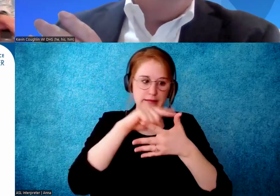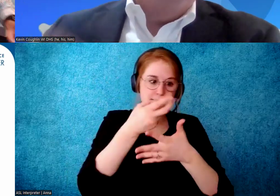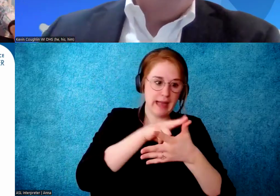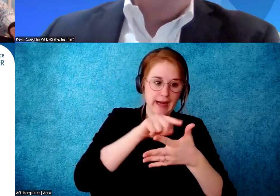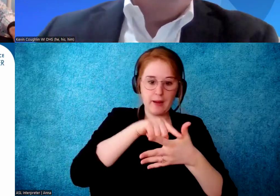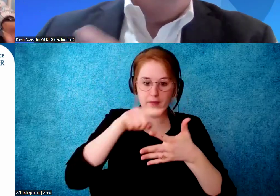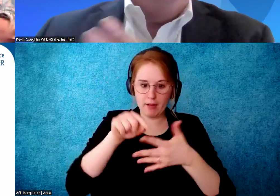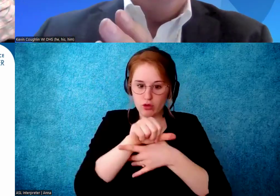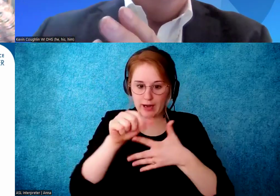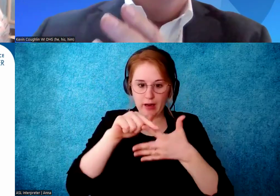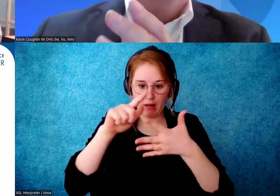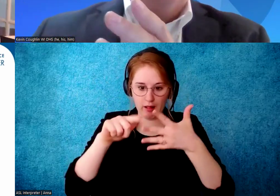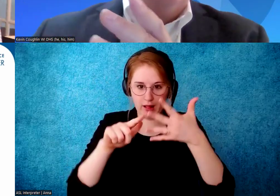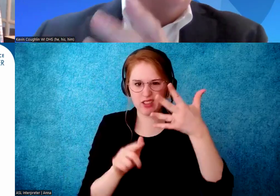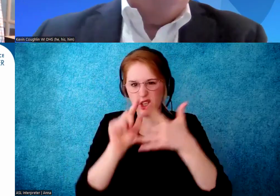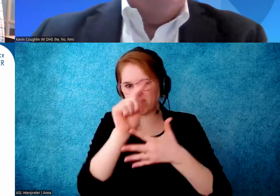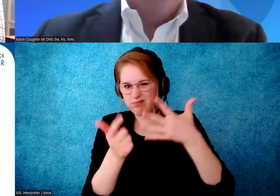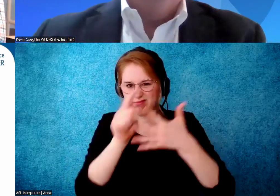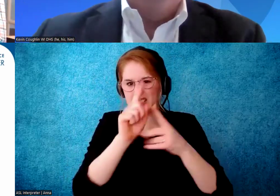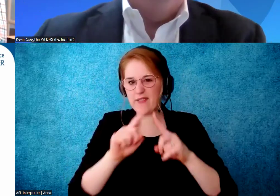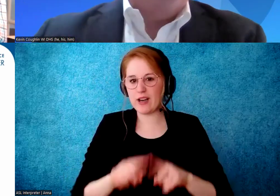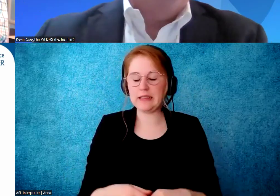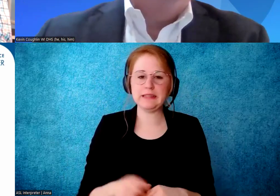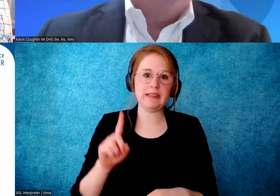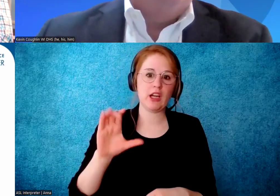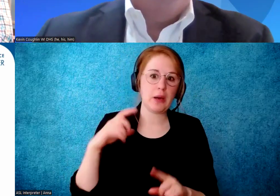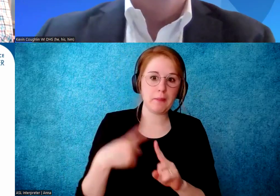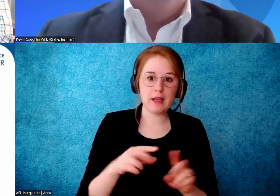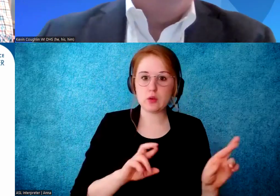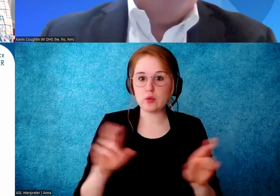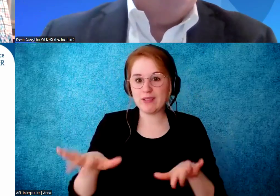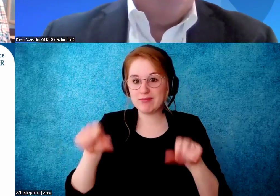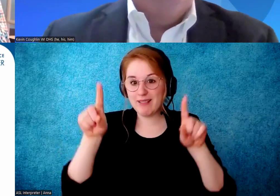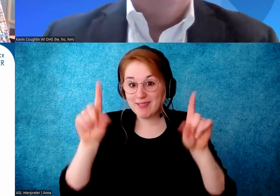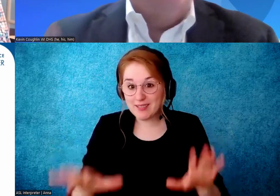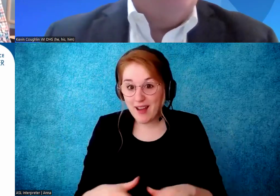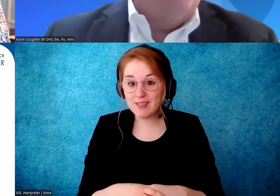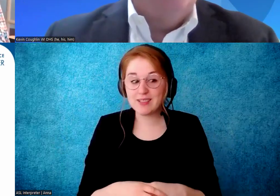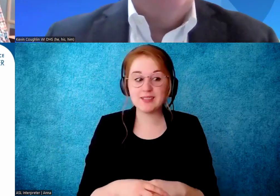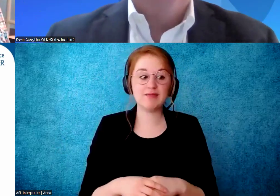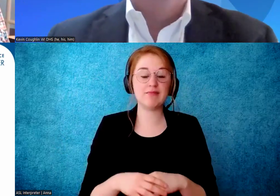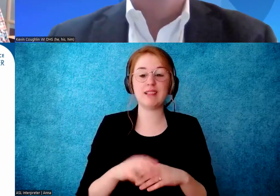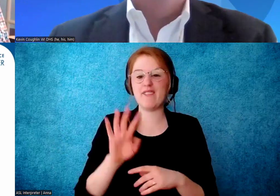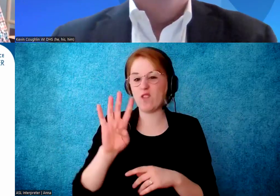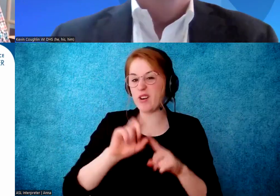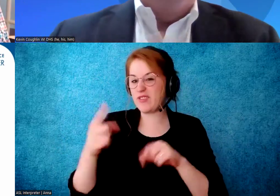that are on our registry and another 100 plus that are ready to take the test. It's four different days to take the test.